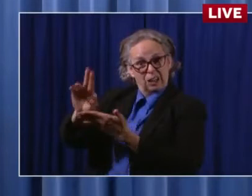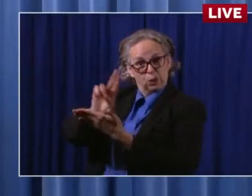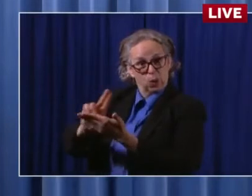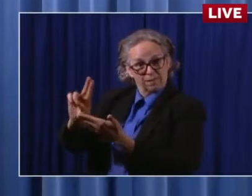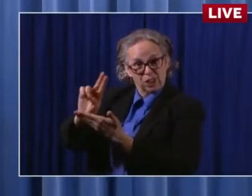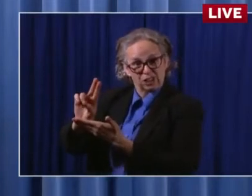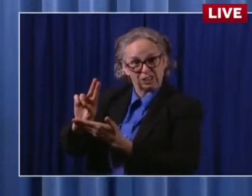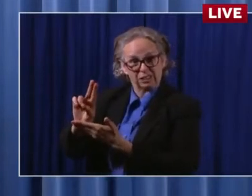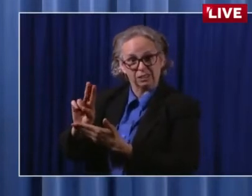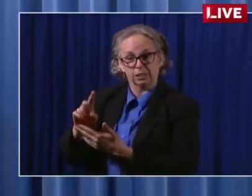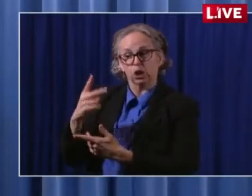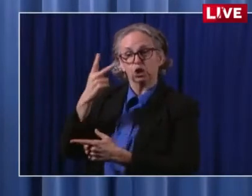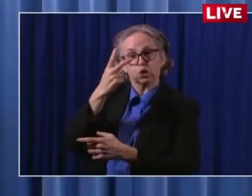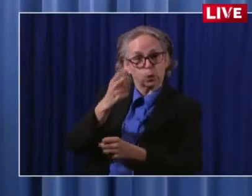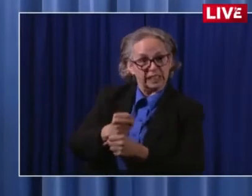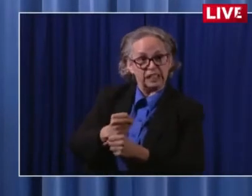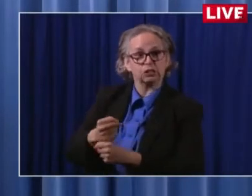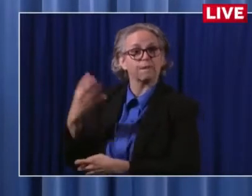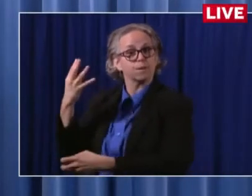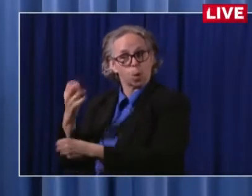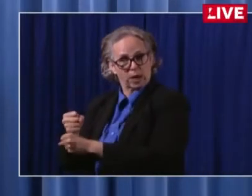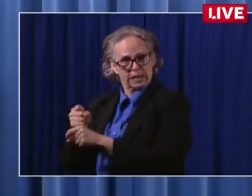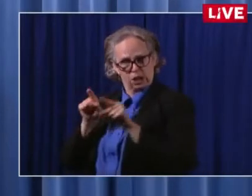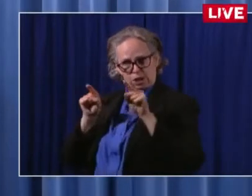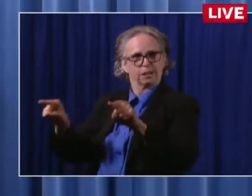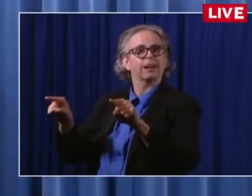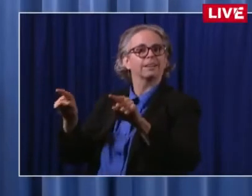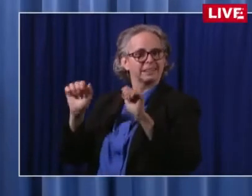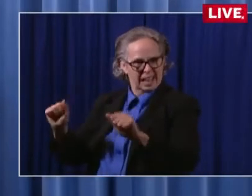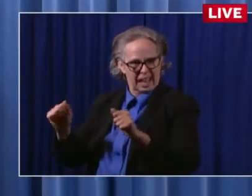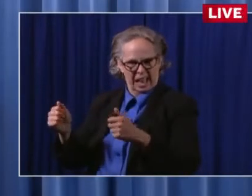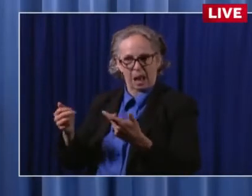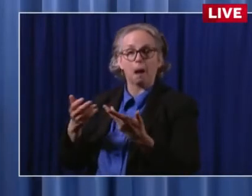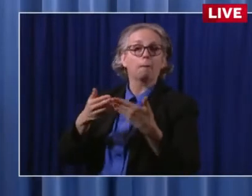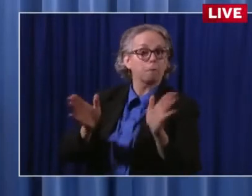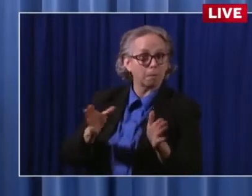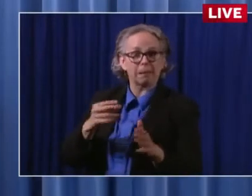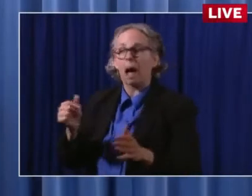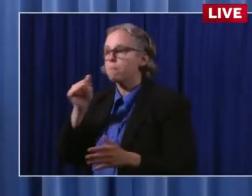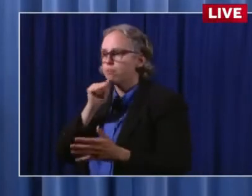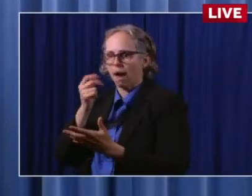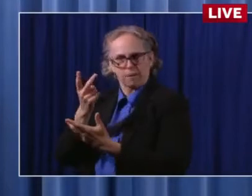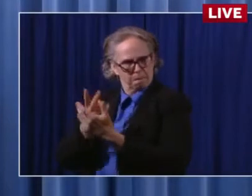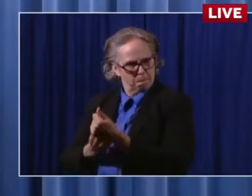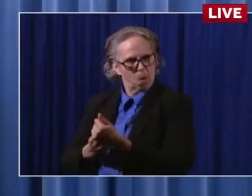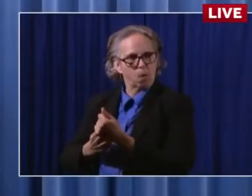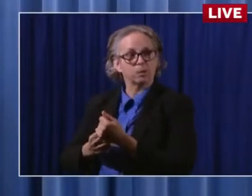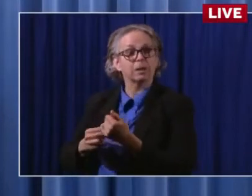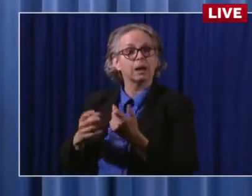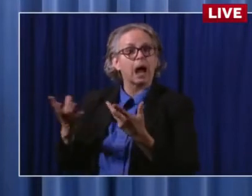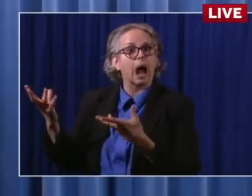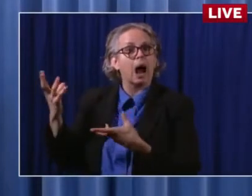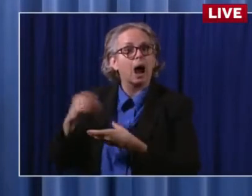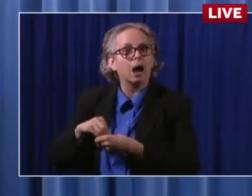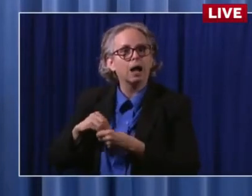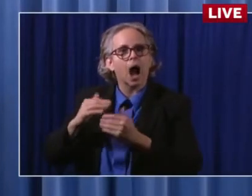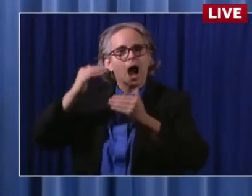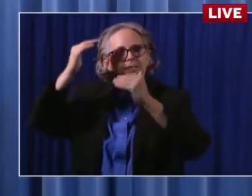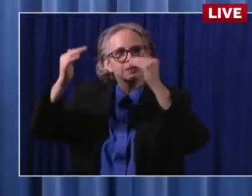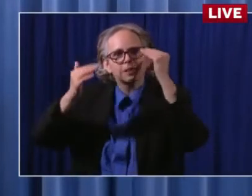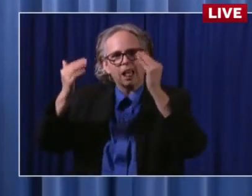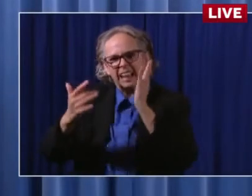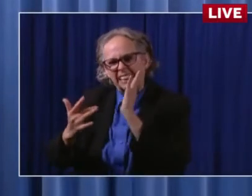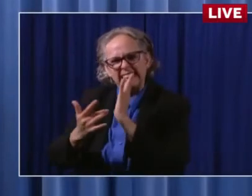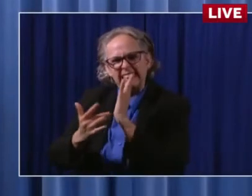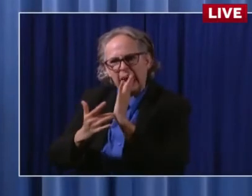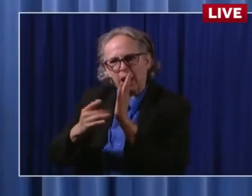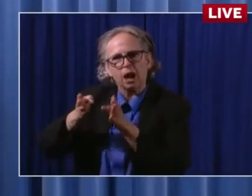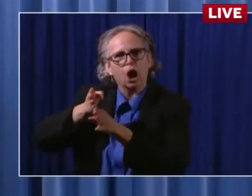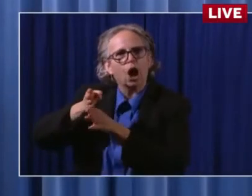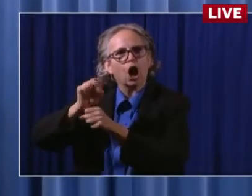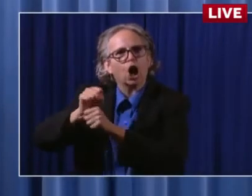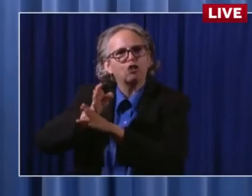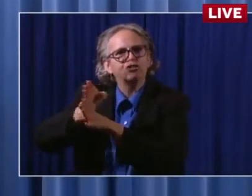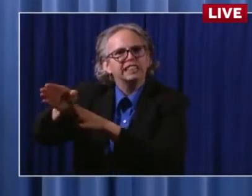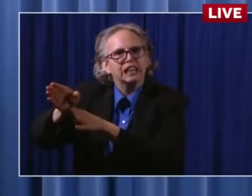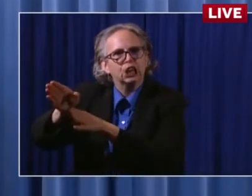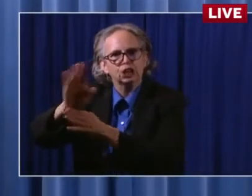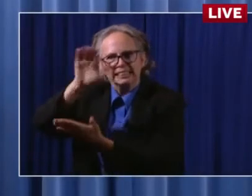FOR THE HIGHER EDUCATIONAL INSTITUTIONS, WE PLAN TO MAKE IT AVAILABLE FOR TWO AND FOUR-YEAR COLLEGES AND UNIVERSITIES, BOTH PUBLIC AND PRIVATE, BOTH -- INCLUDING ADULT CAREER